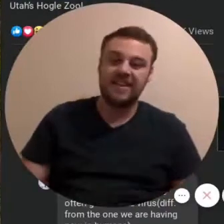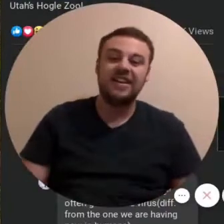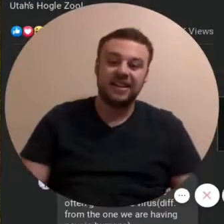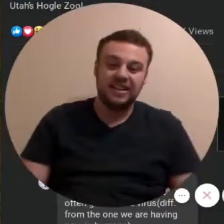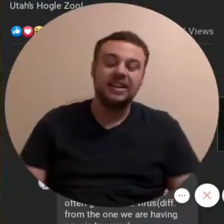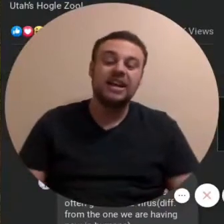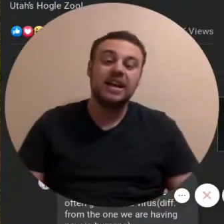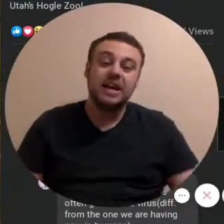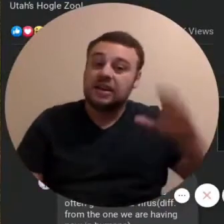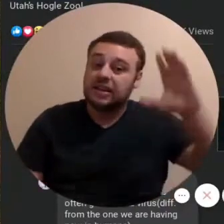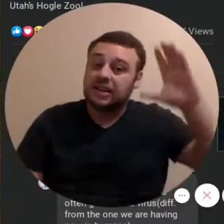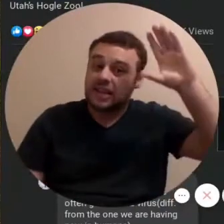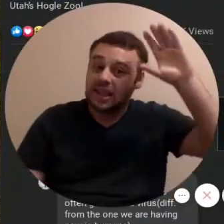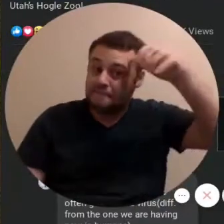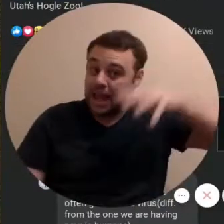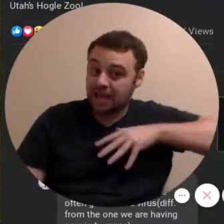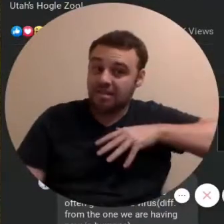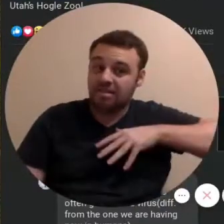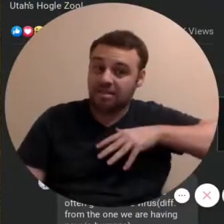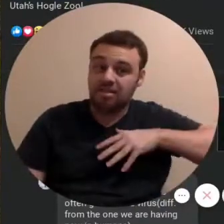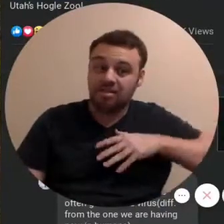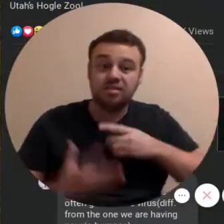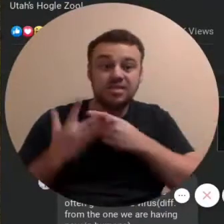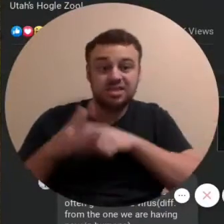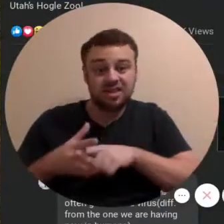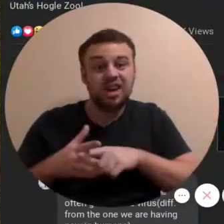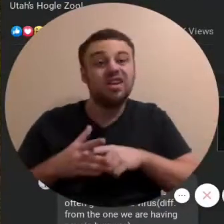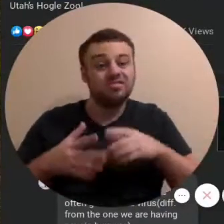a little bit earlier than the girls. So that is- I think that's Autumn right in